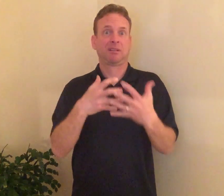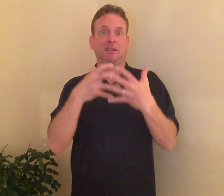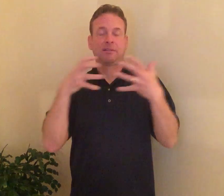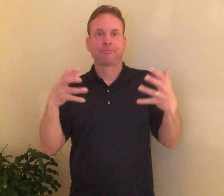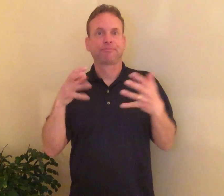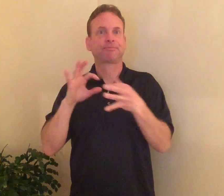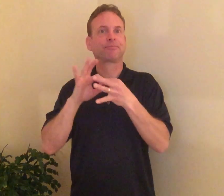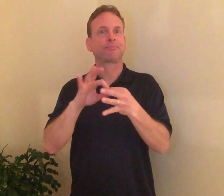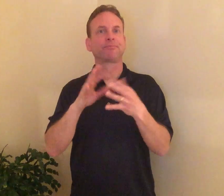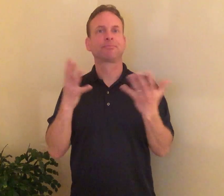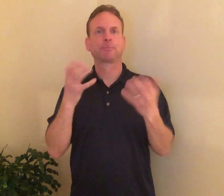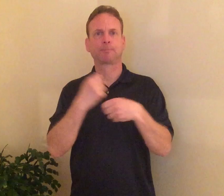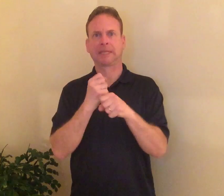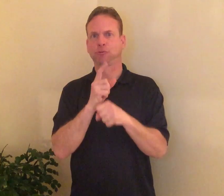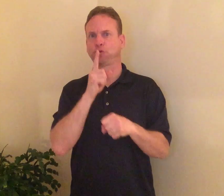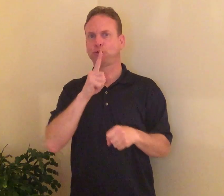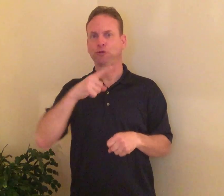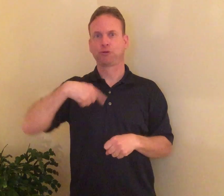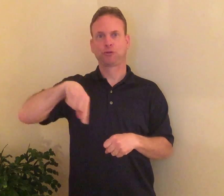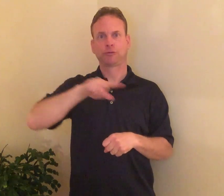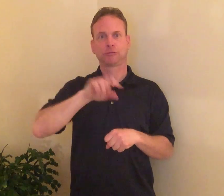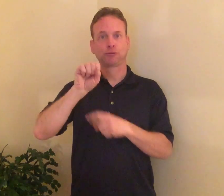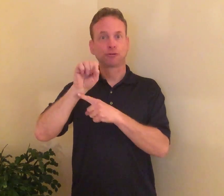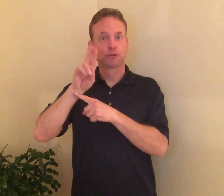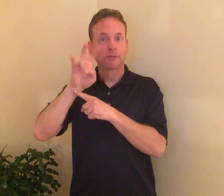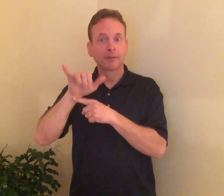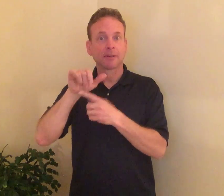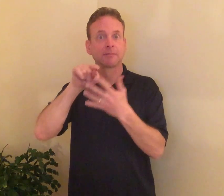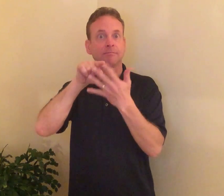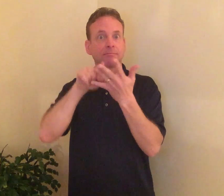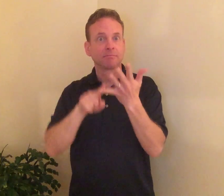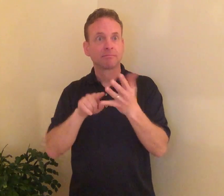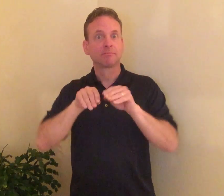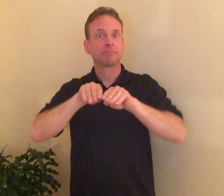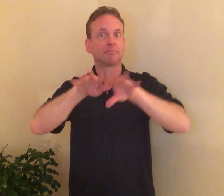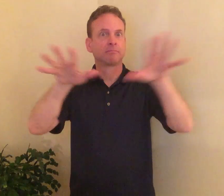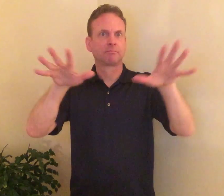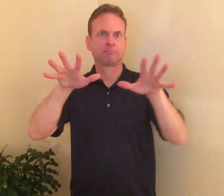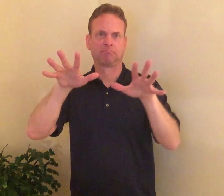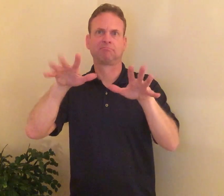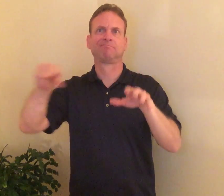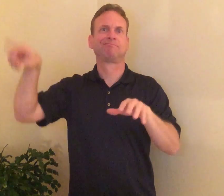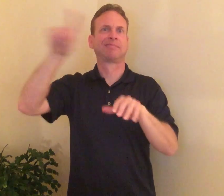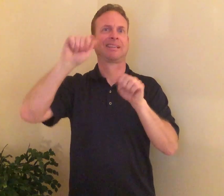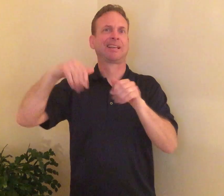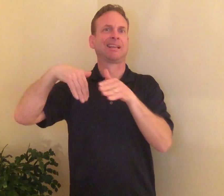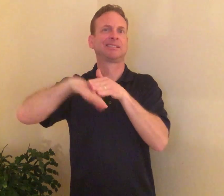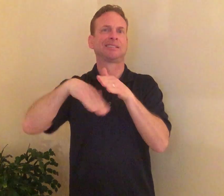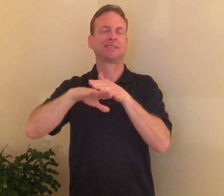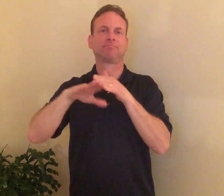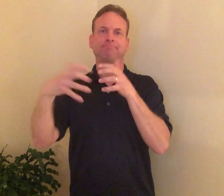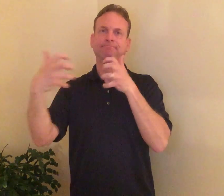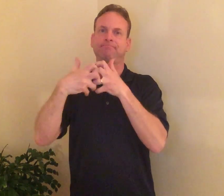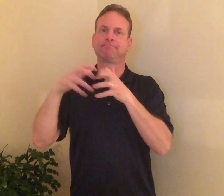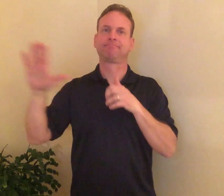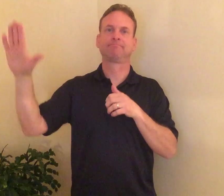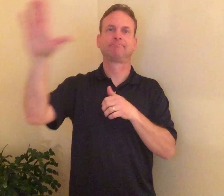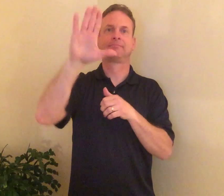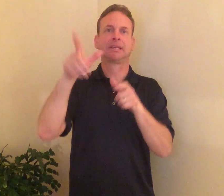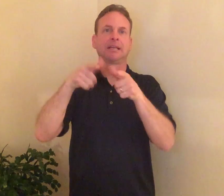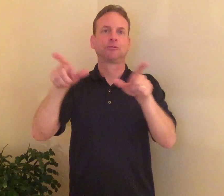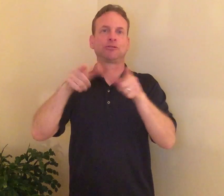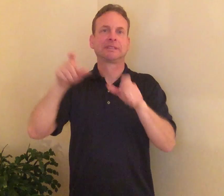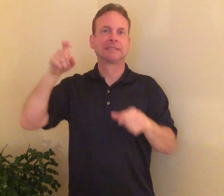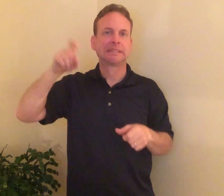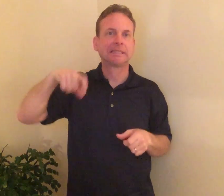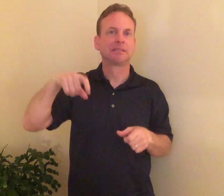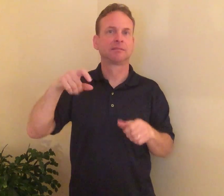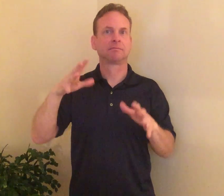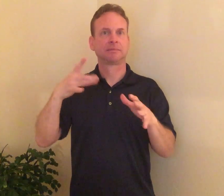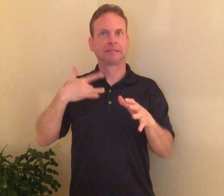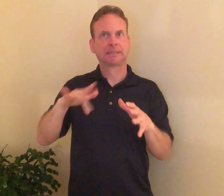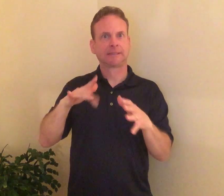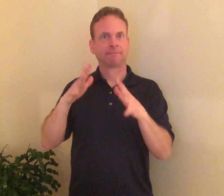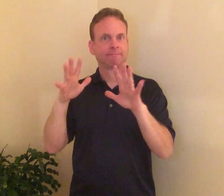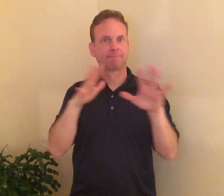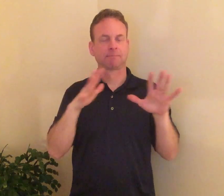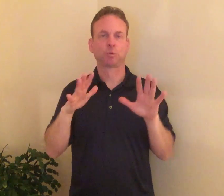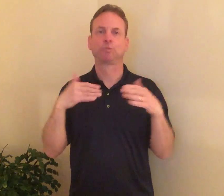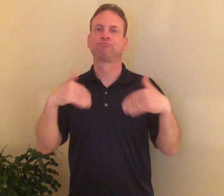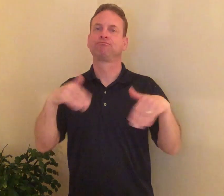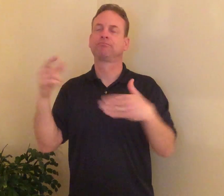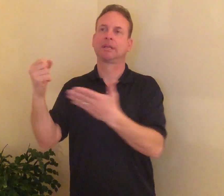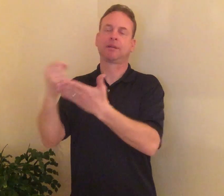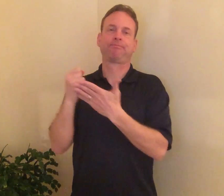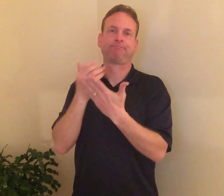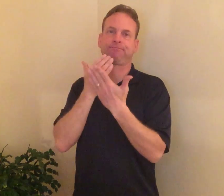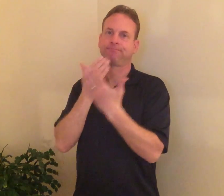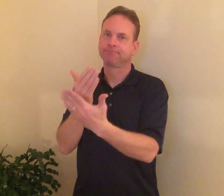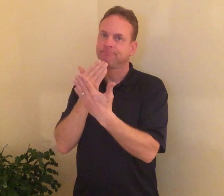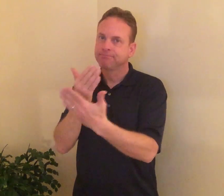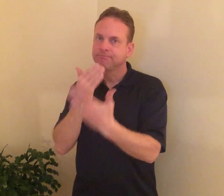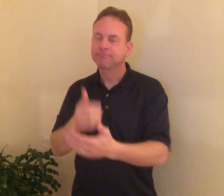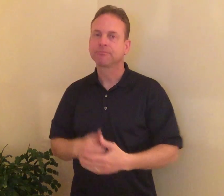that the survey was accessible for the varied groups and their language needs. Thank you.